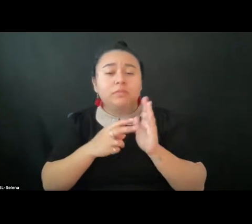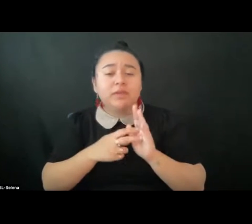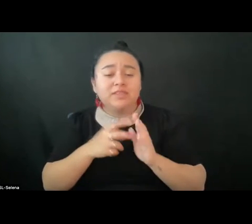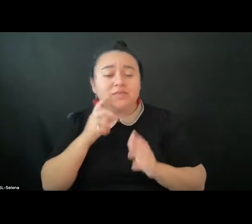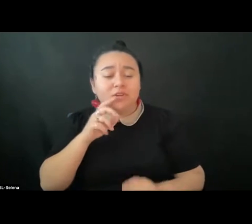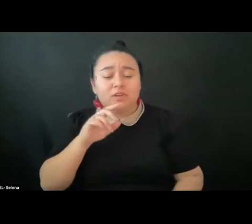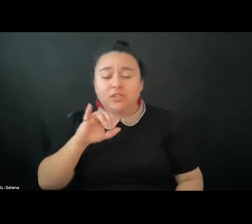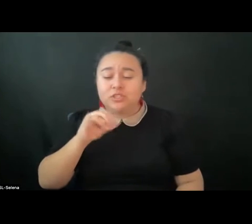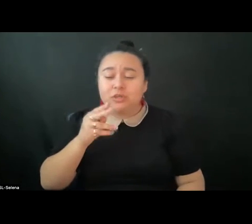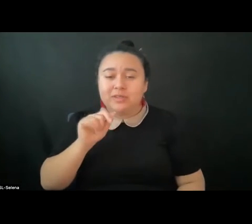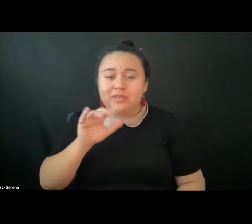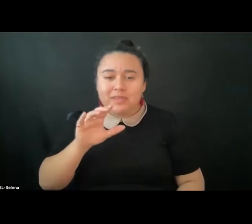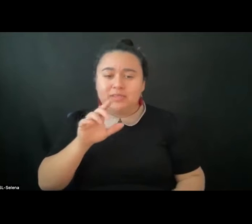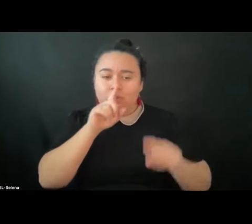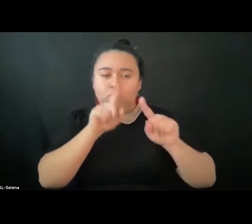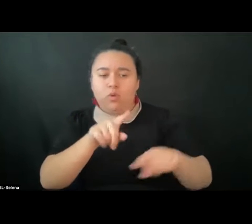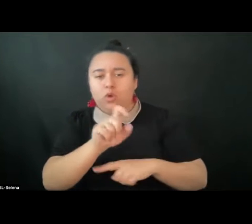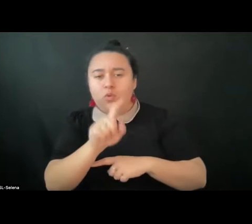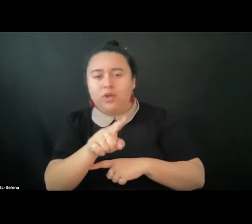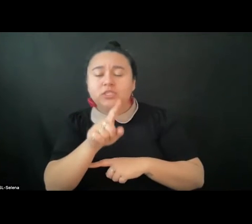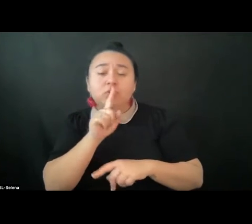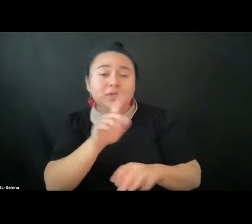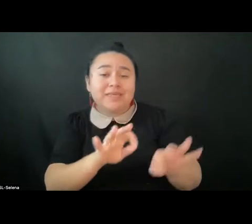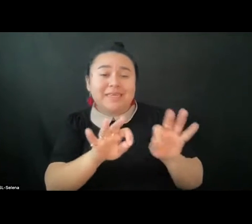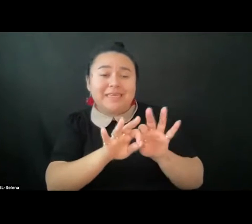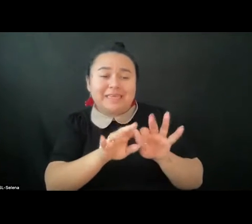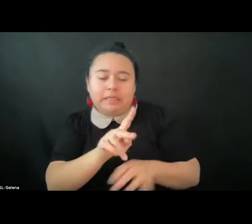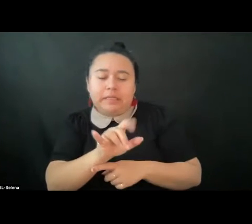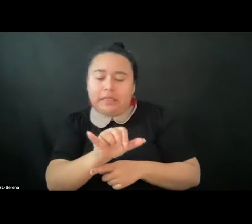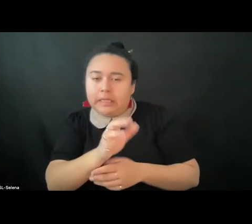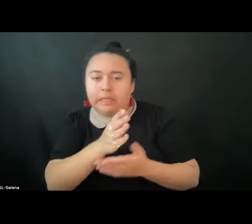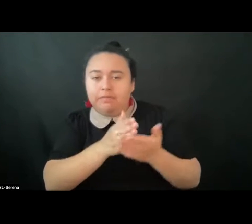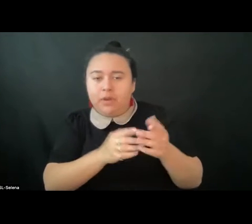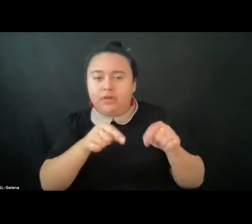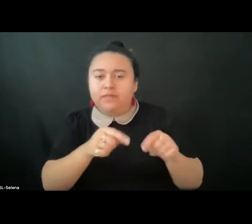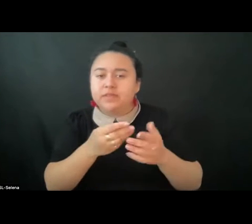In terms of thinking the journalistic question which is one might say the key component of this